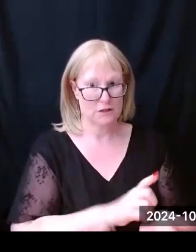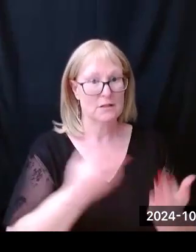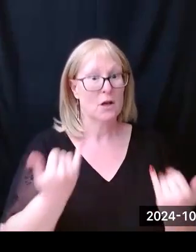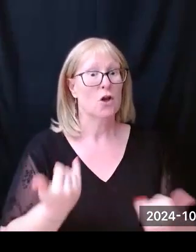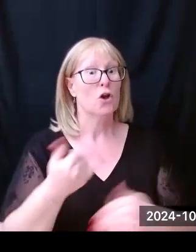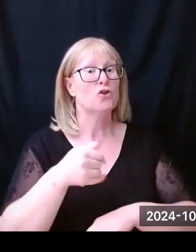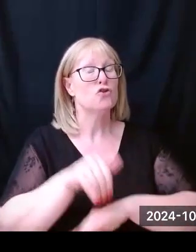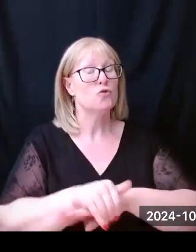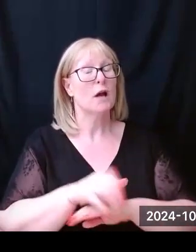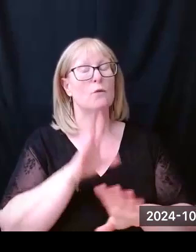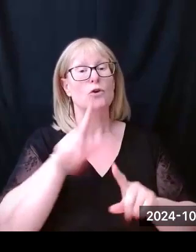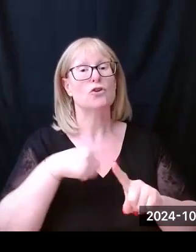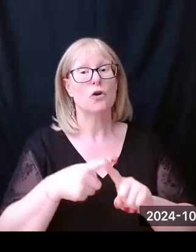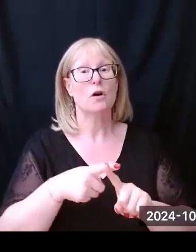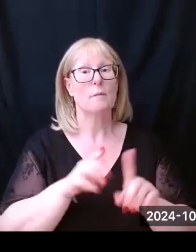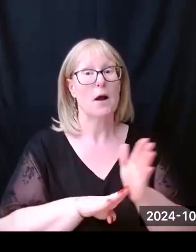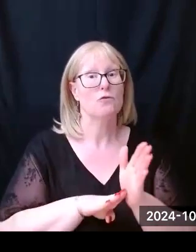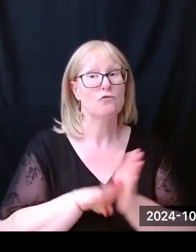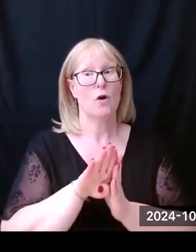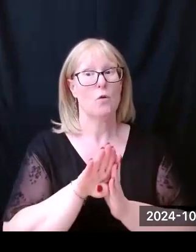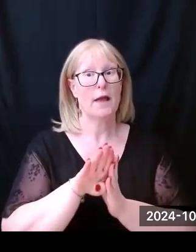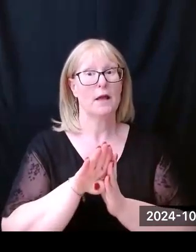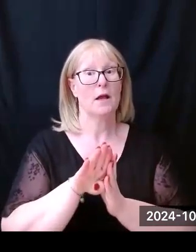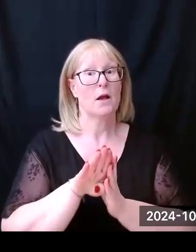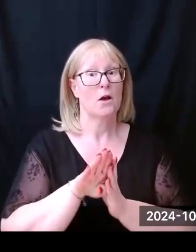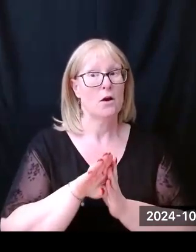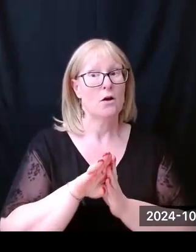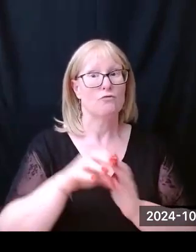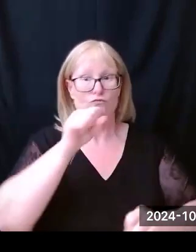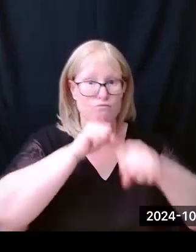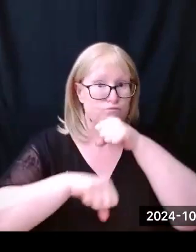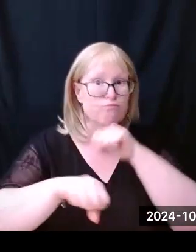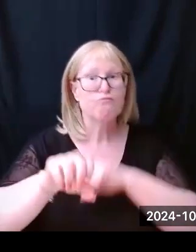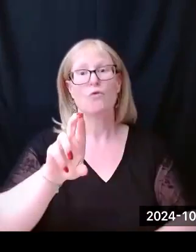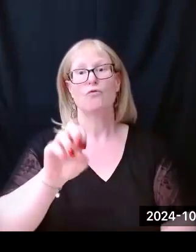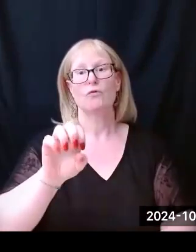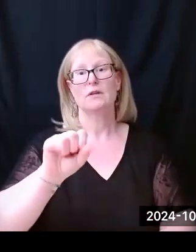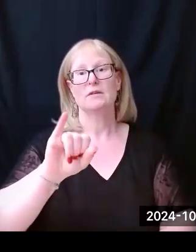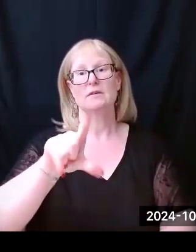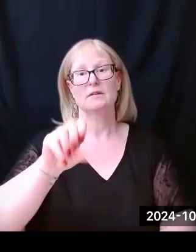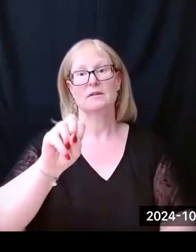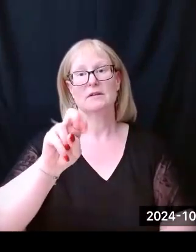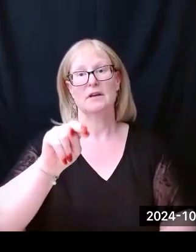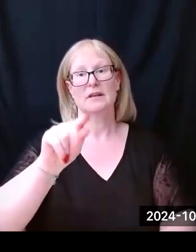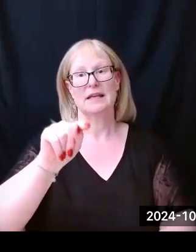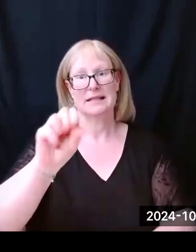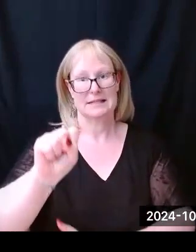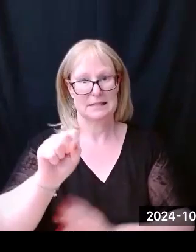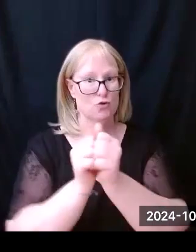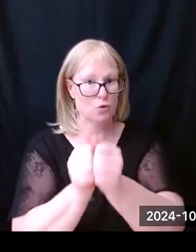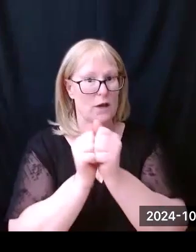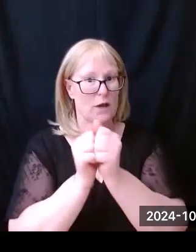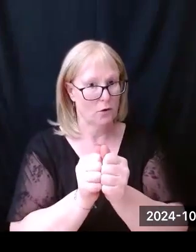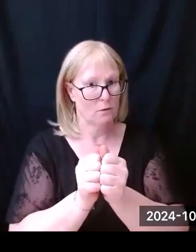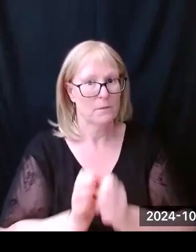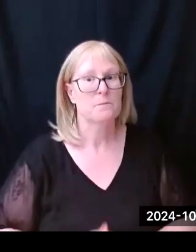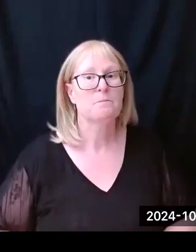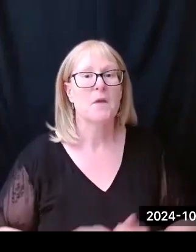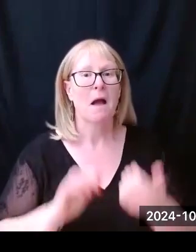together, how we can support child and family wellness together. So to do that, first, I just want to get to some